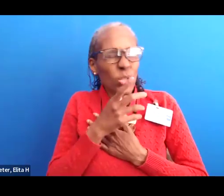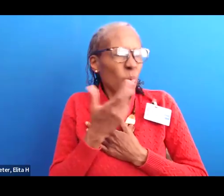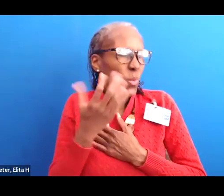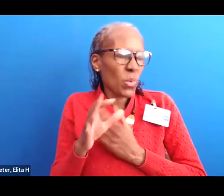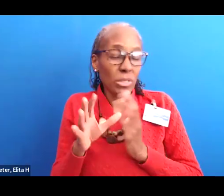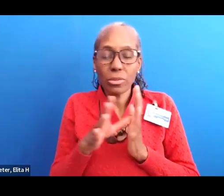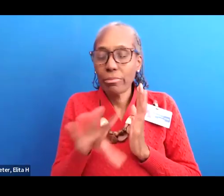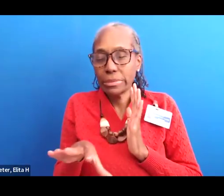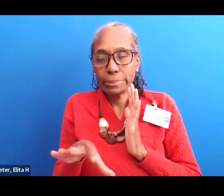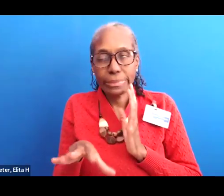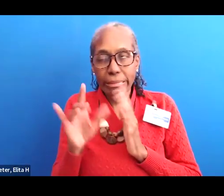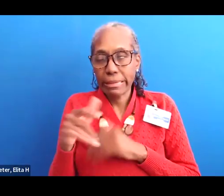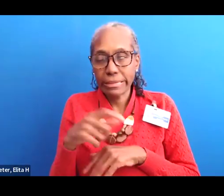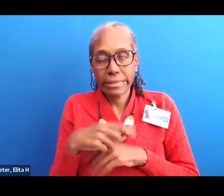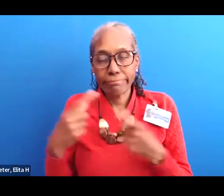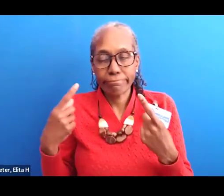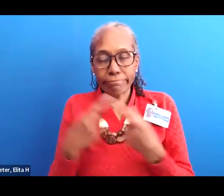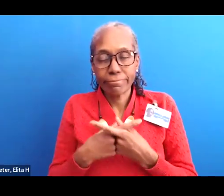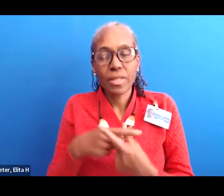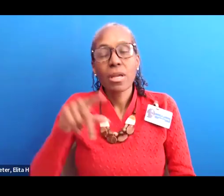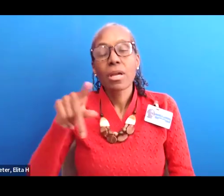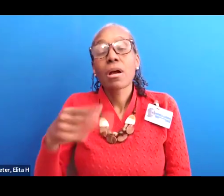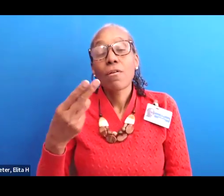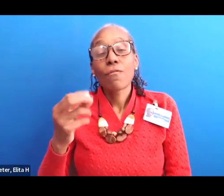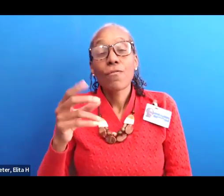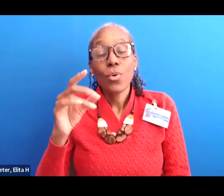Now I did see about the Photozyme, it contains a lot of sugar.